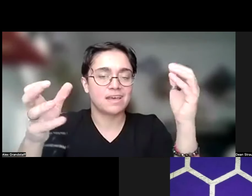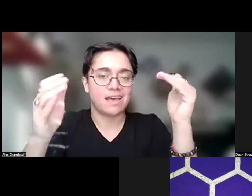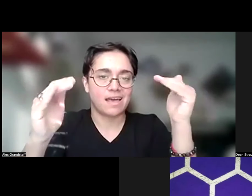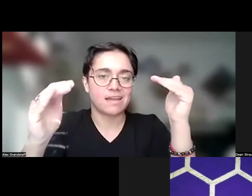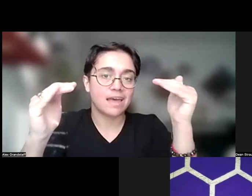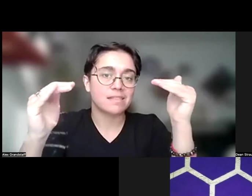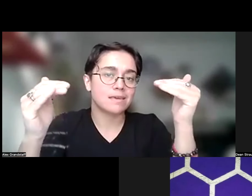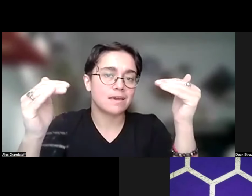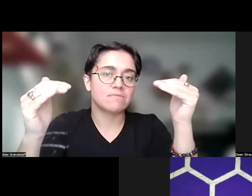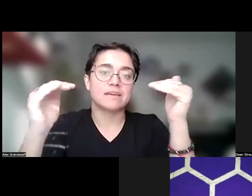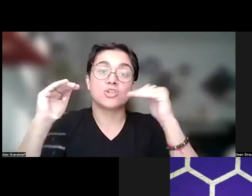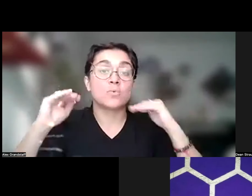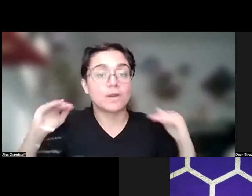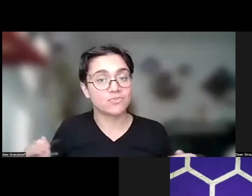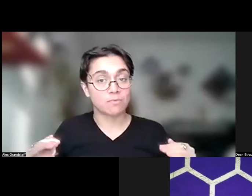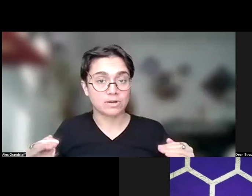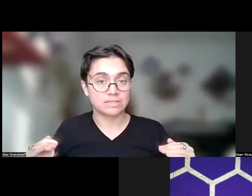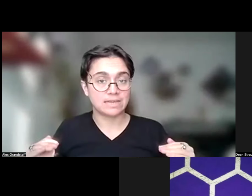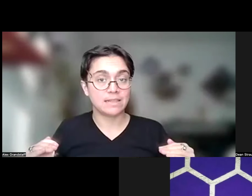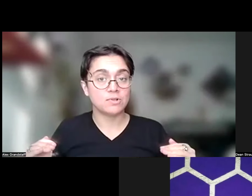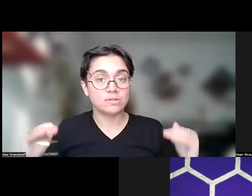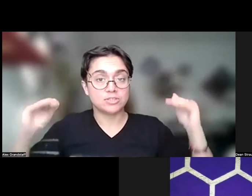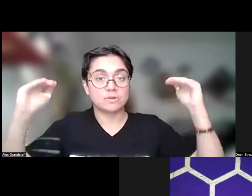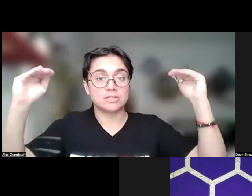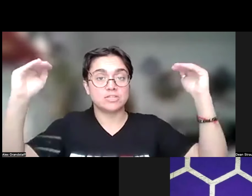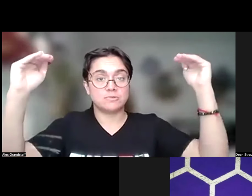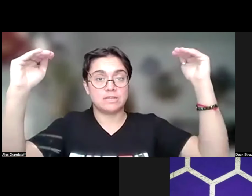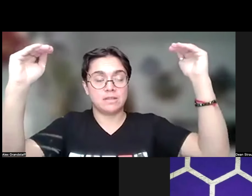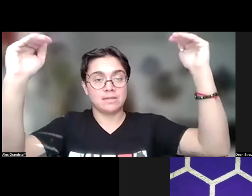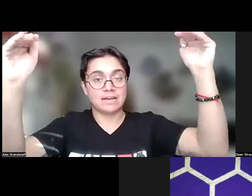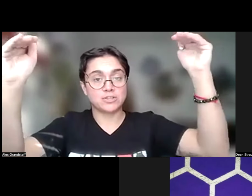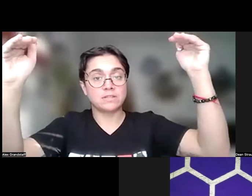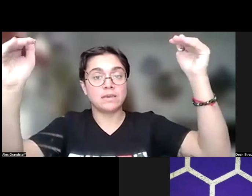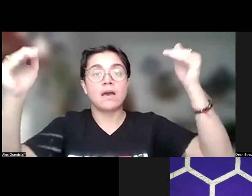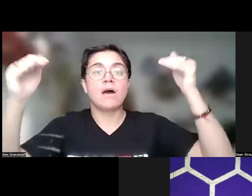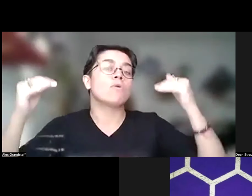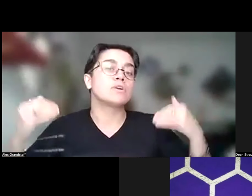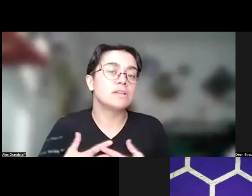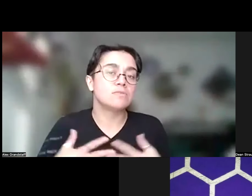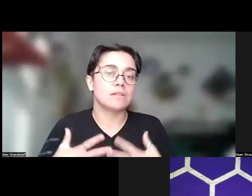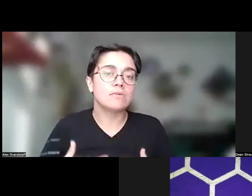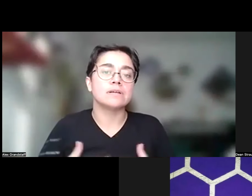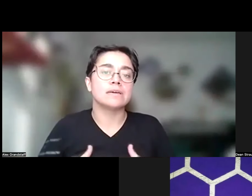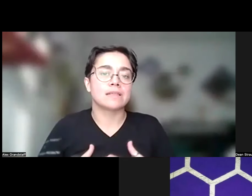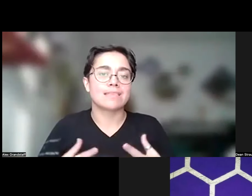that kind of stuff. Those are things you can find and connect when working for advocacy organizations.